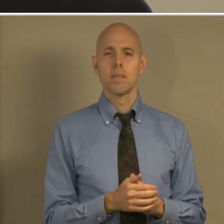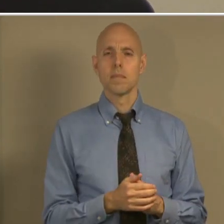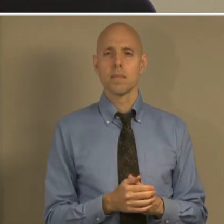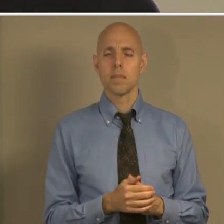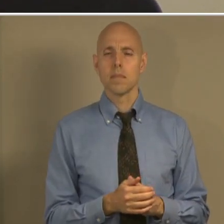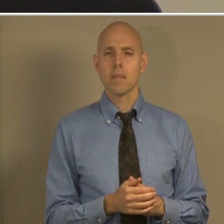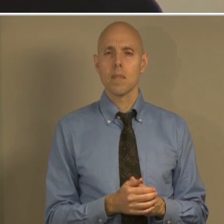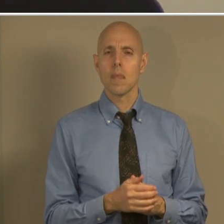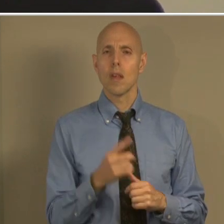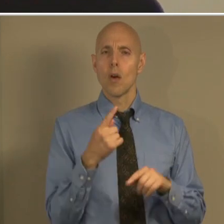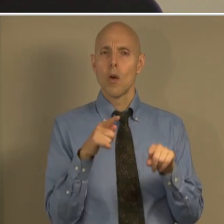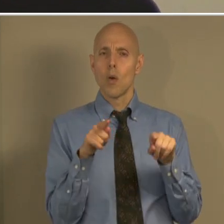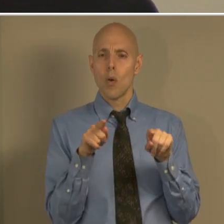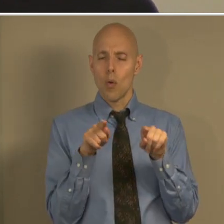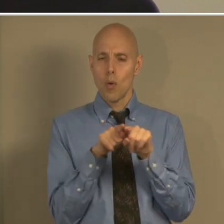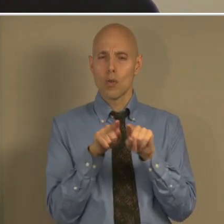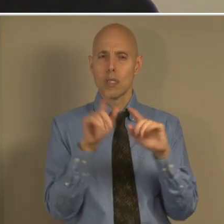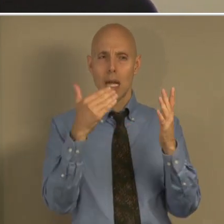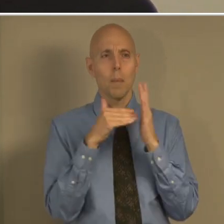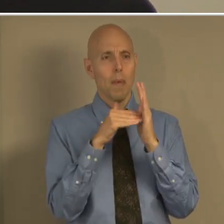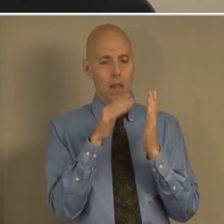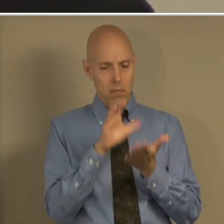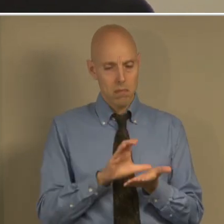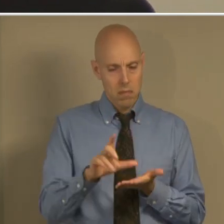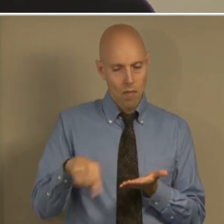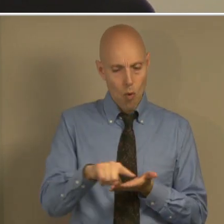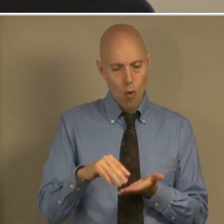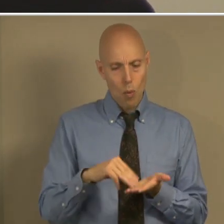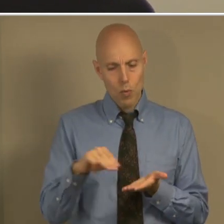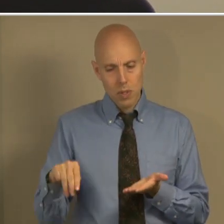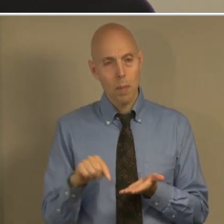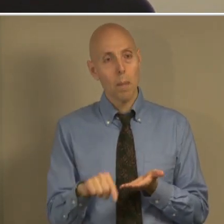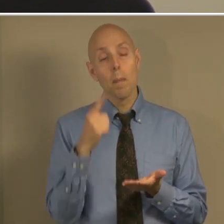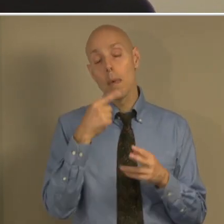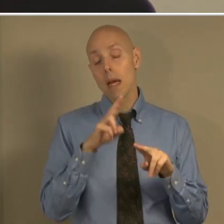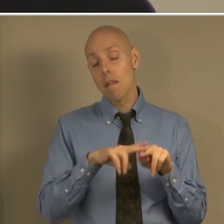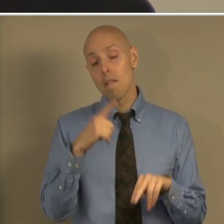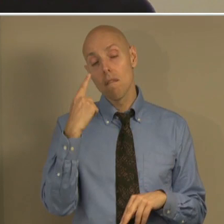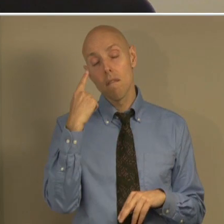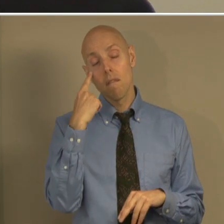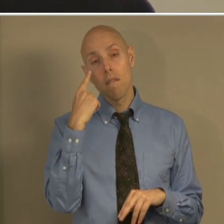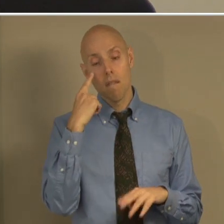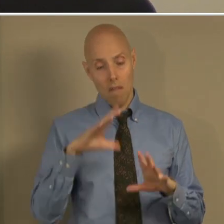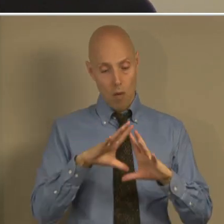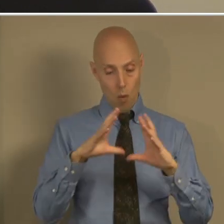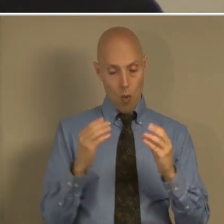We also have a new 10-million-pounds Grants for Museums programme. But if you look at the amount of Strategic funds